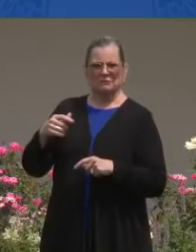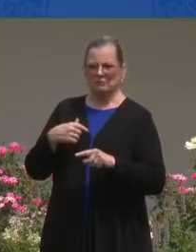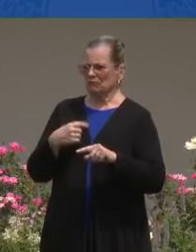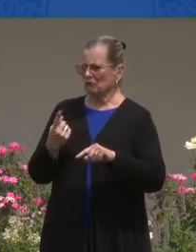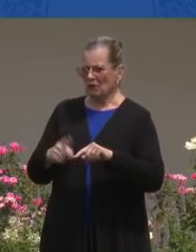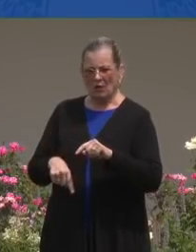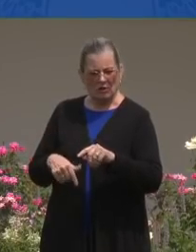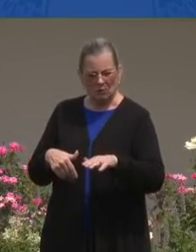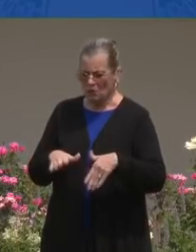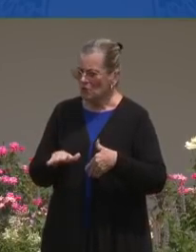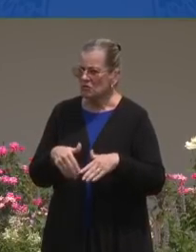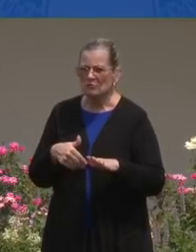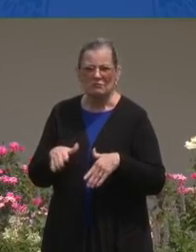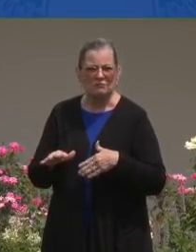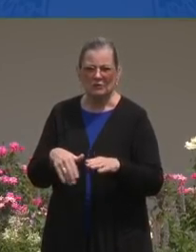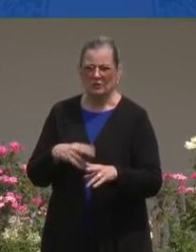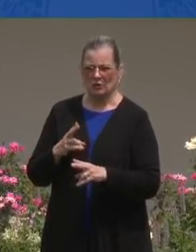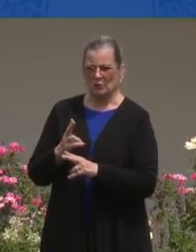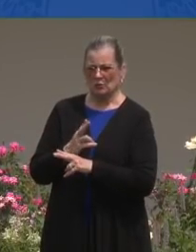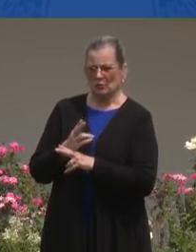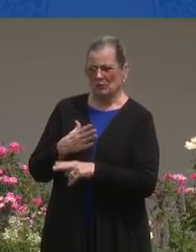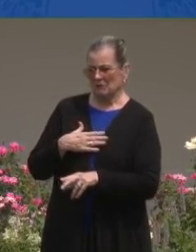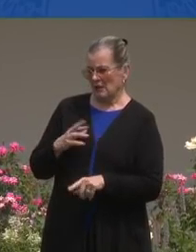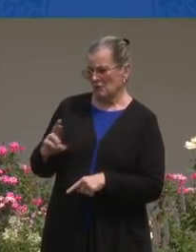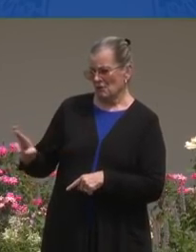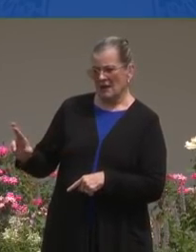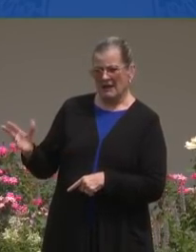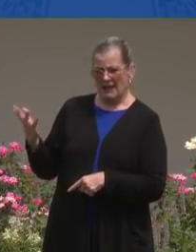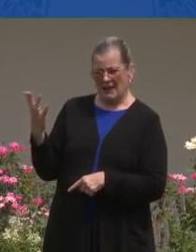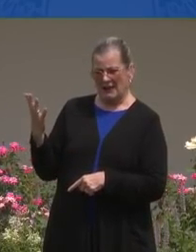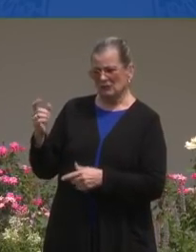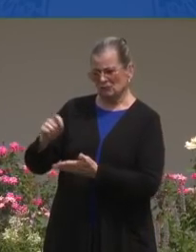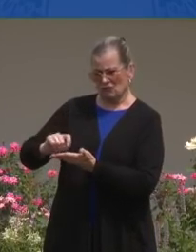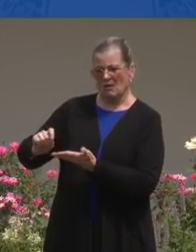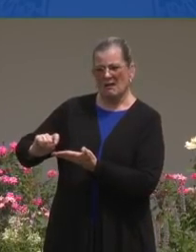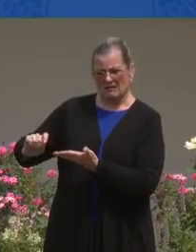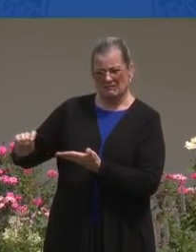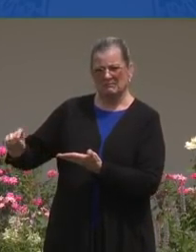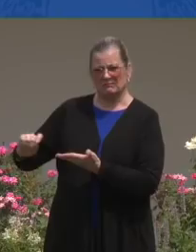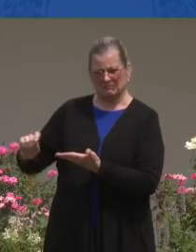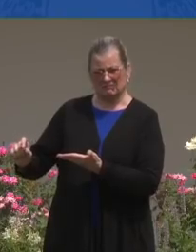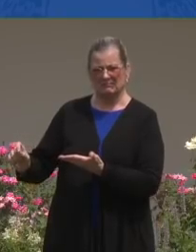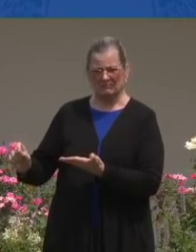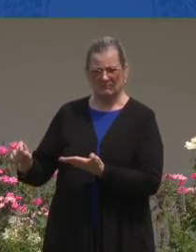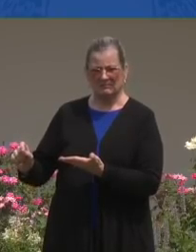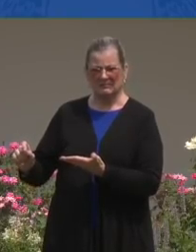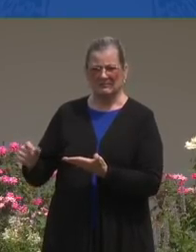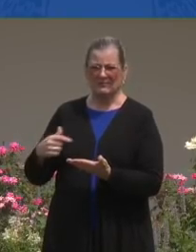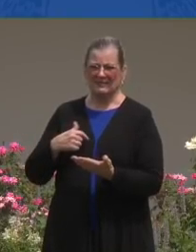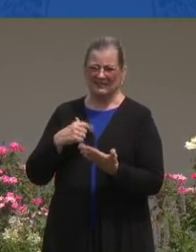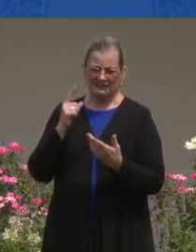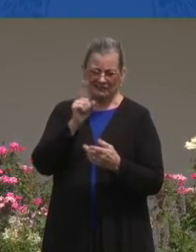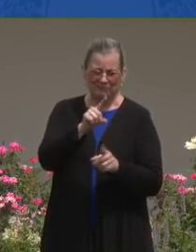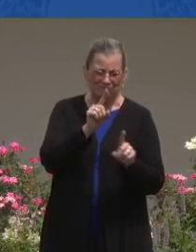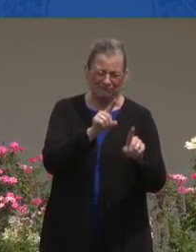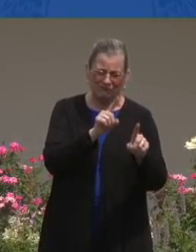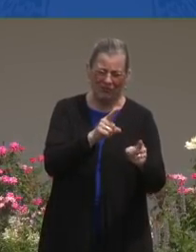I was sent to a rehabilitation center, a national rehab hospital, and then to a nursing home, back to rehab,